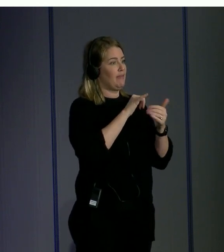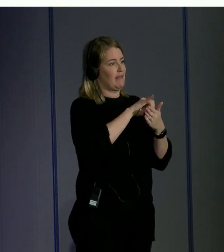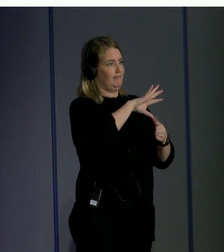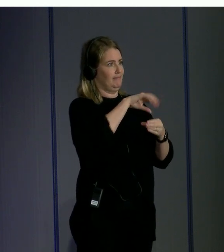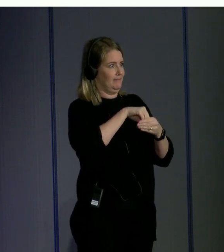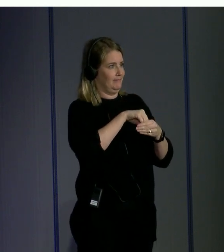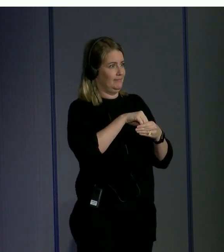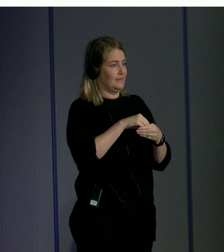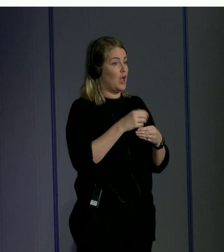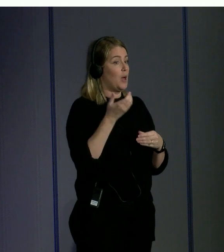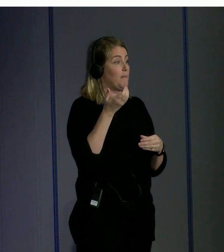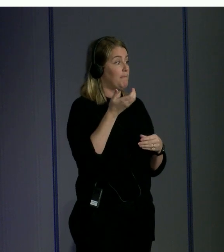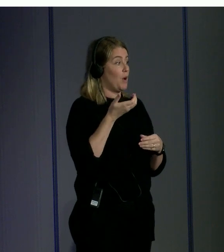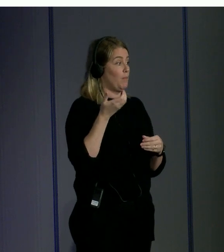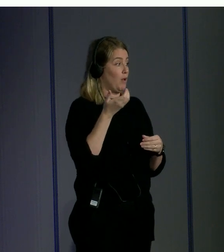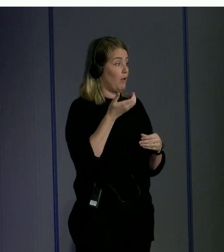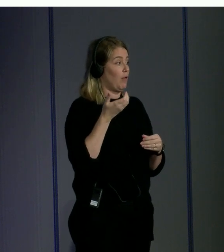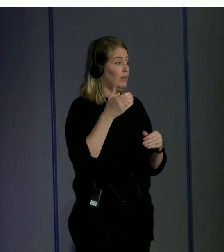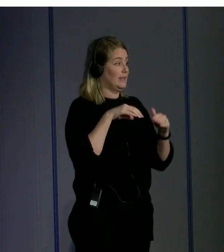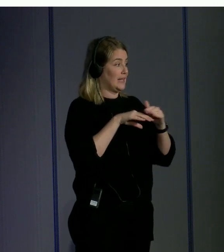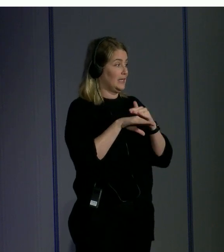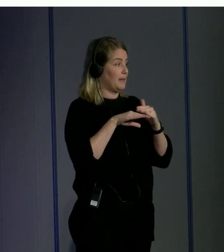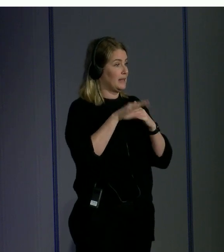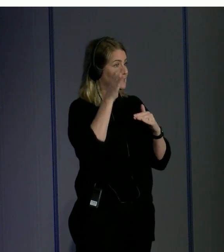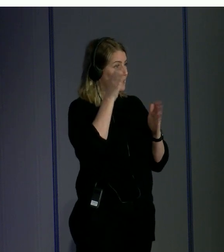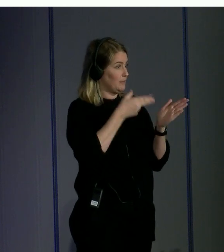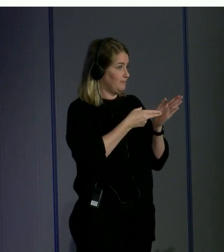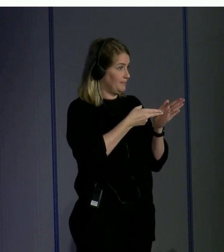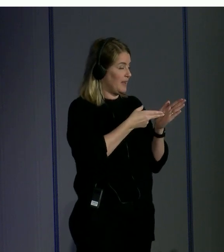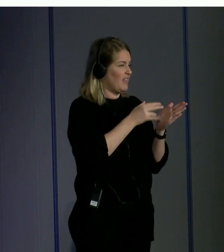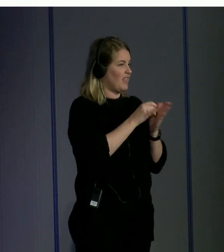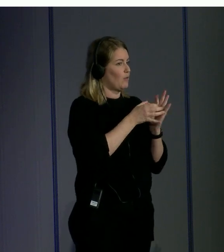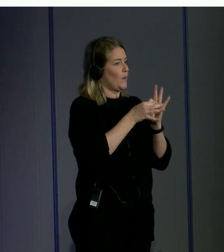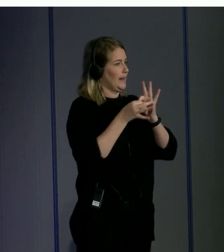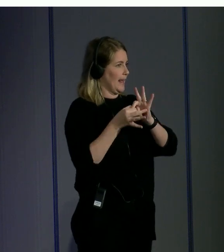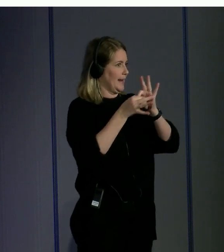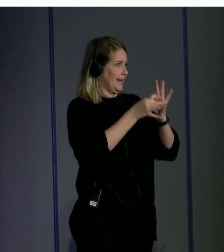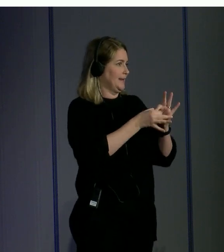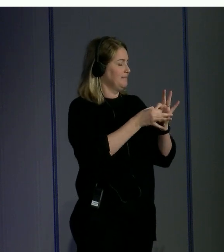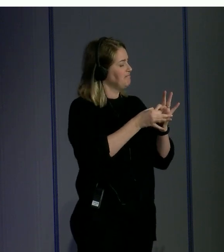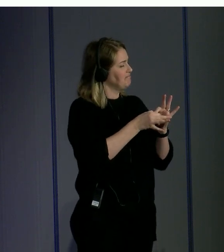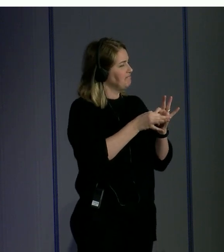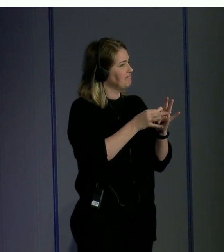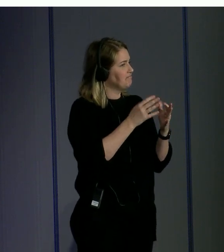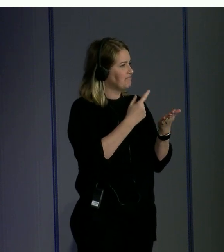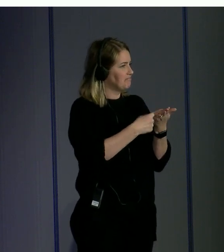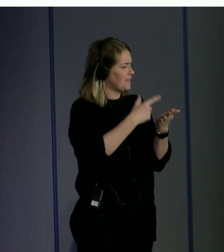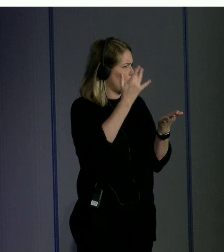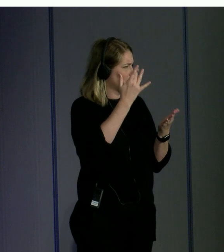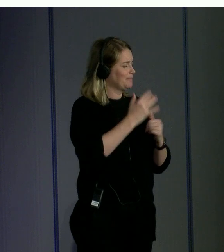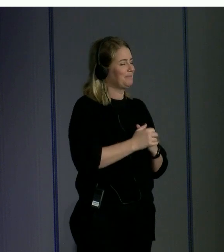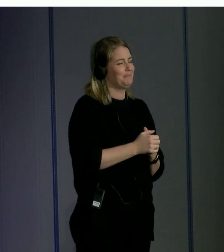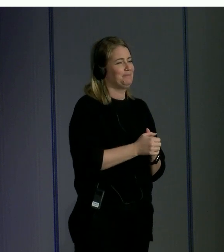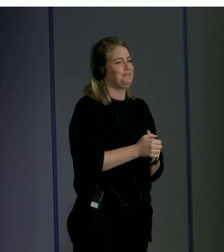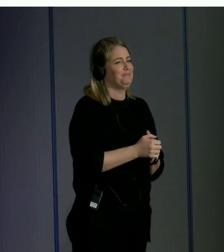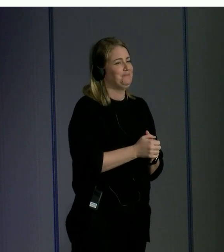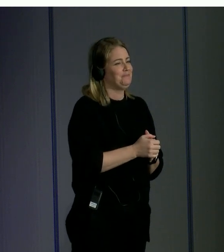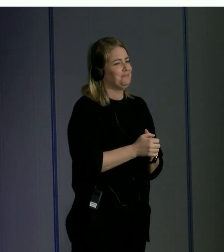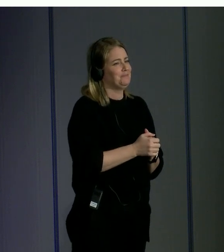Mobile accessibility and conceptual integrity are intimately related. Let's talk about why this is the case.